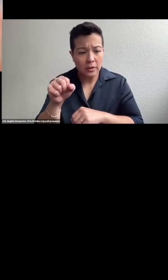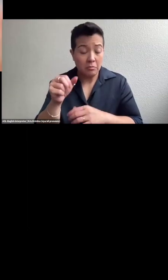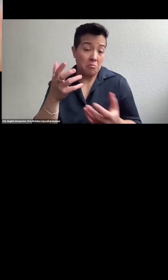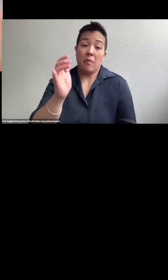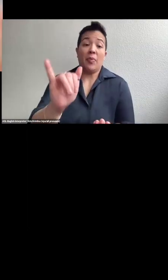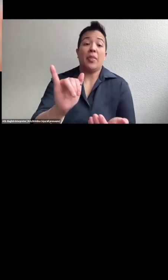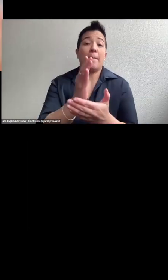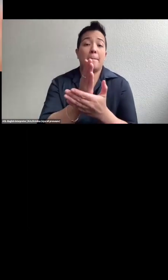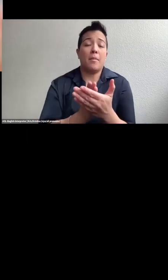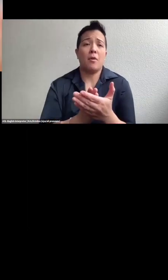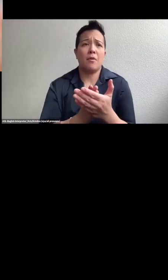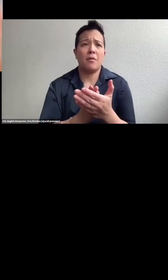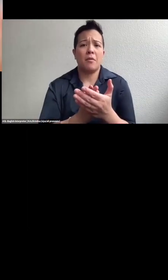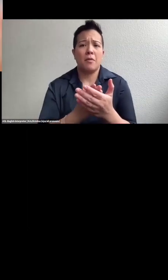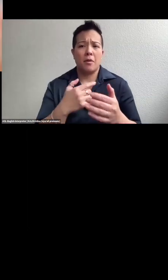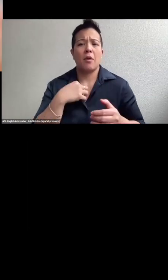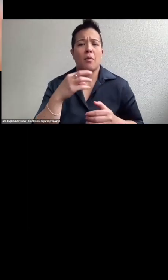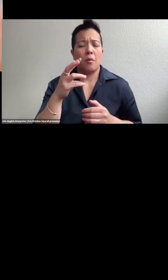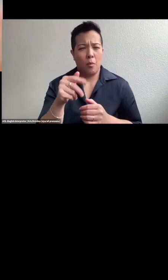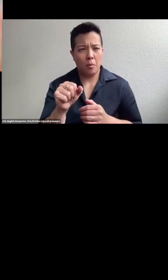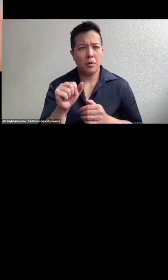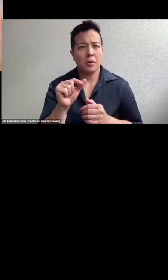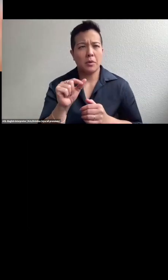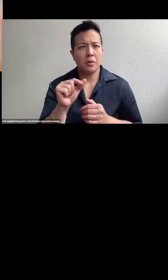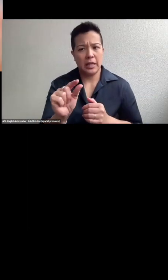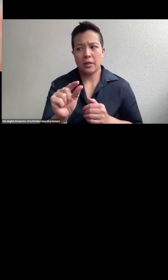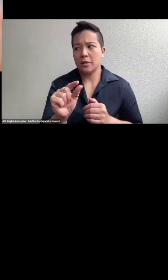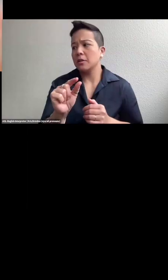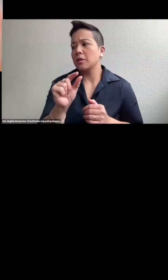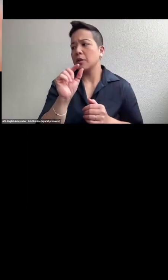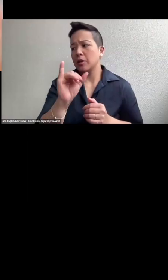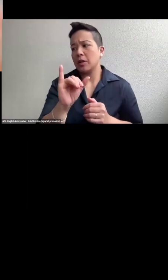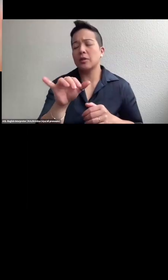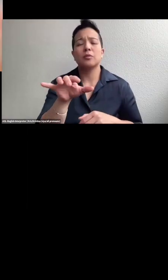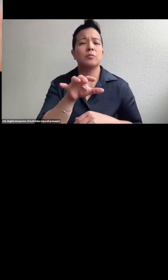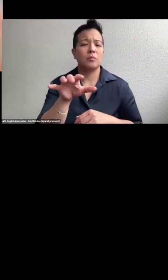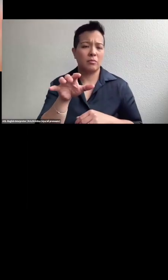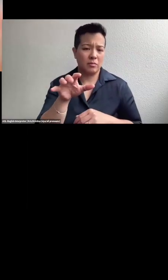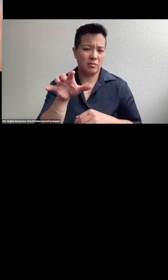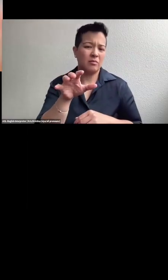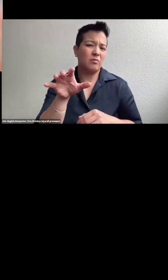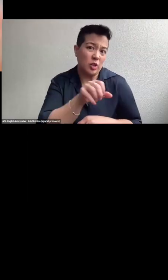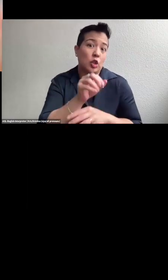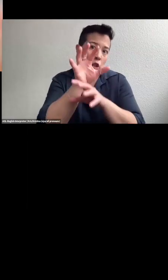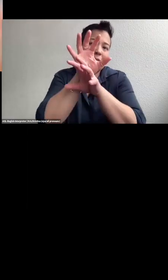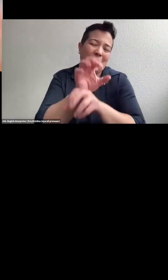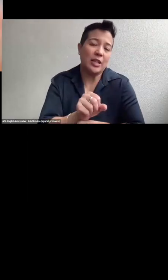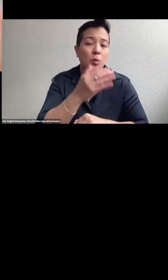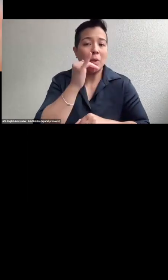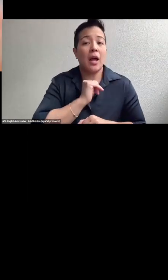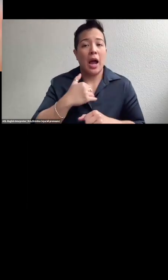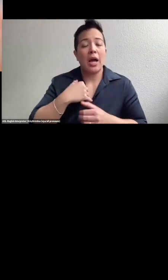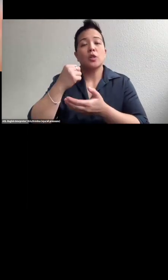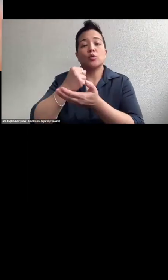That part took some getting used to, because I had social workers